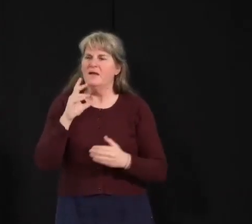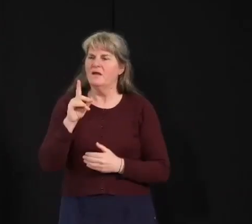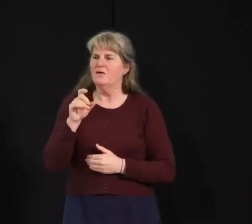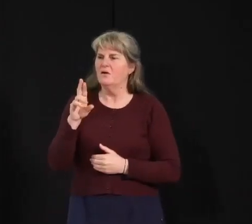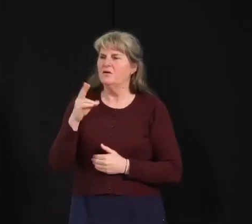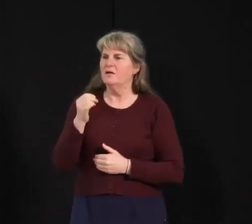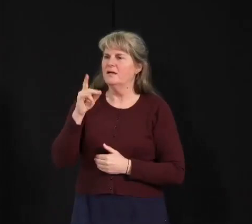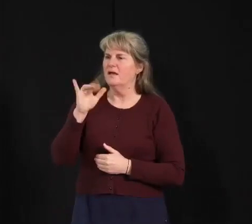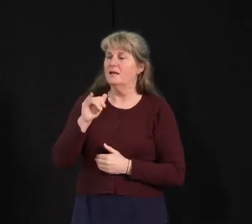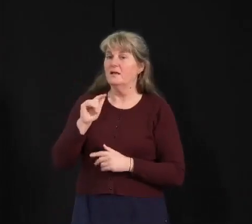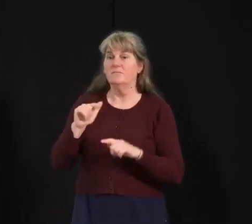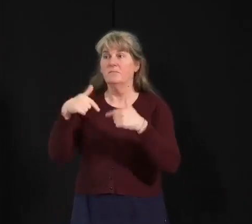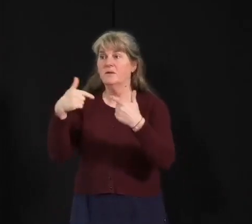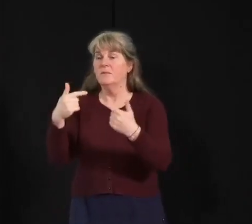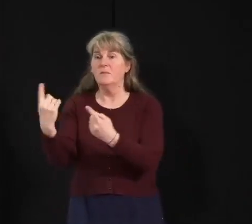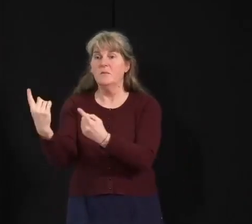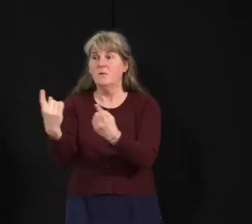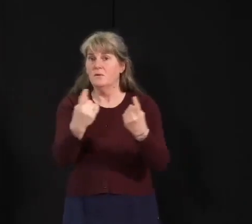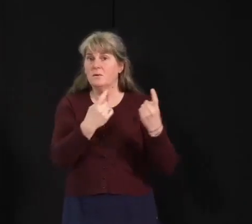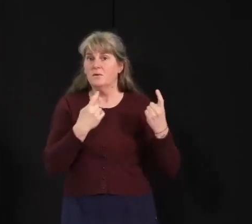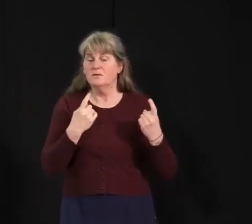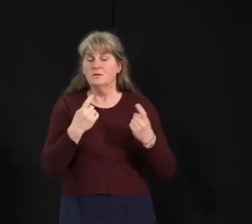That is all for today's update.